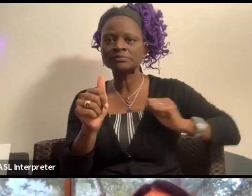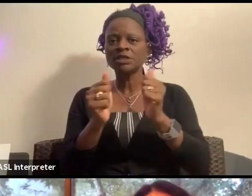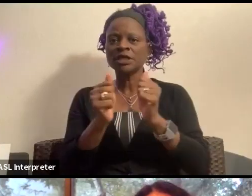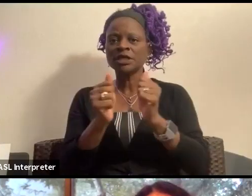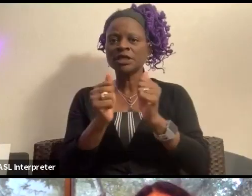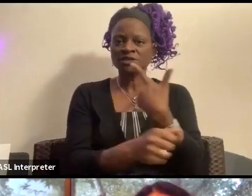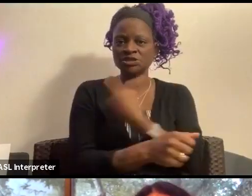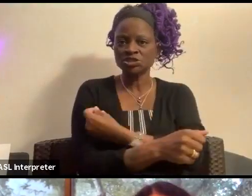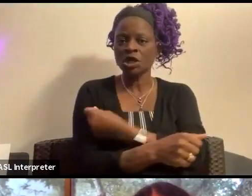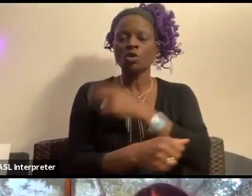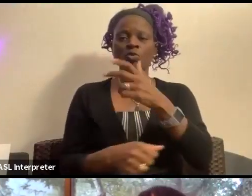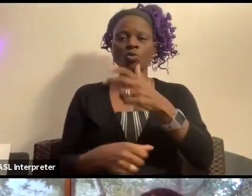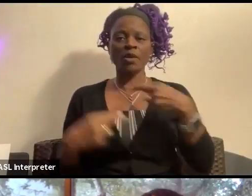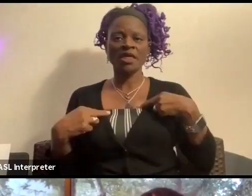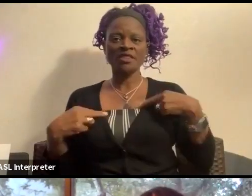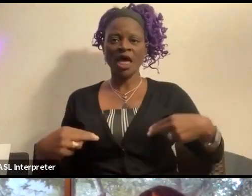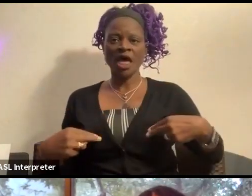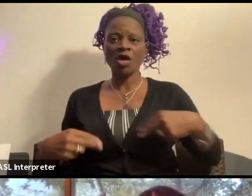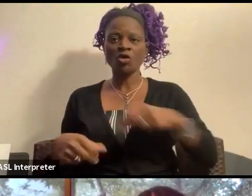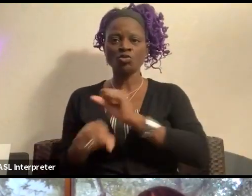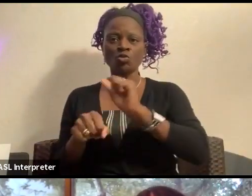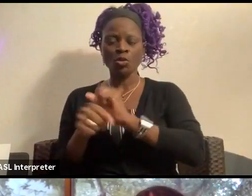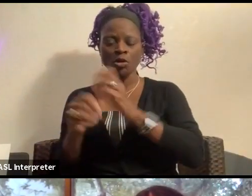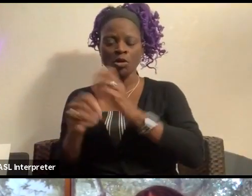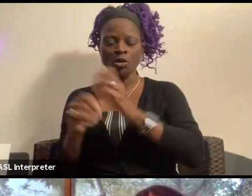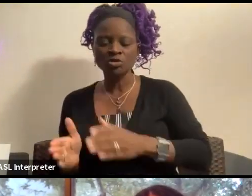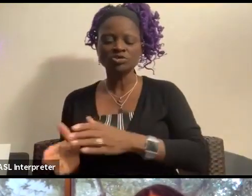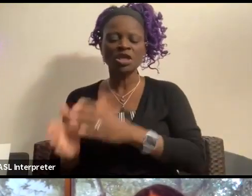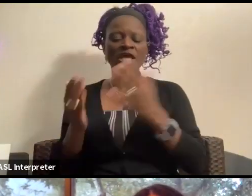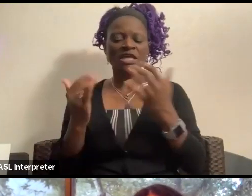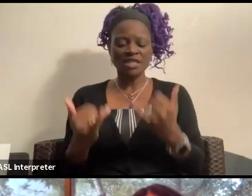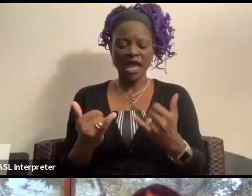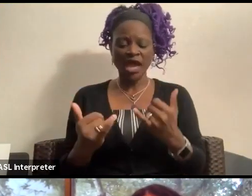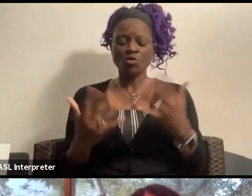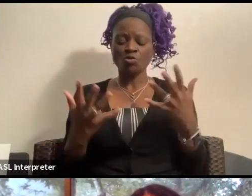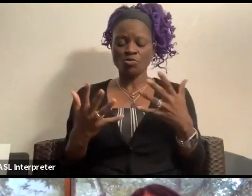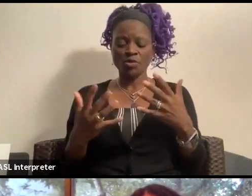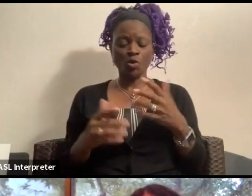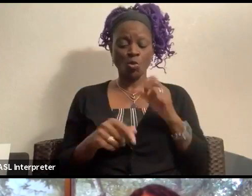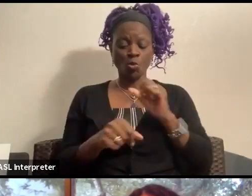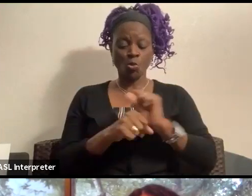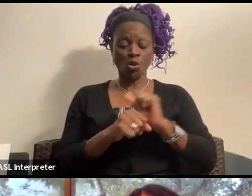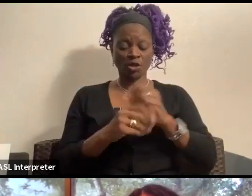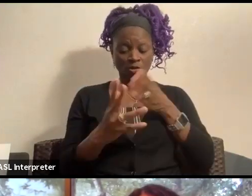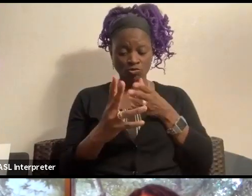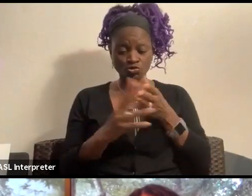And now we're working through our phase one eight years, two and three population. To date, we vaccinated twenty thousand